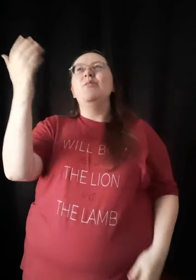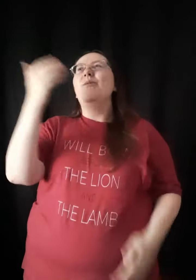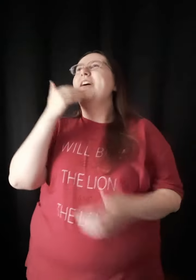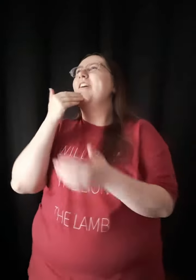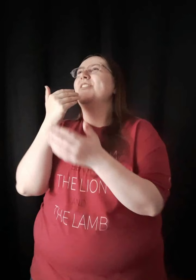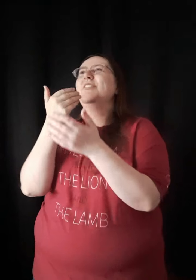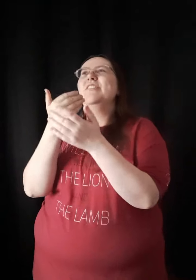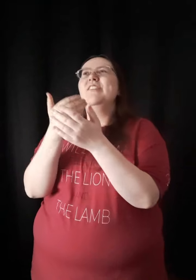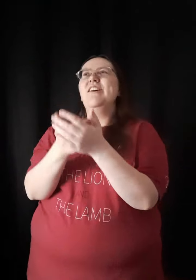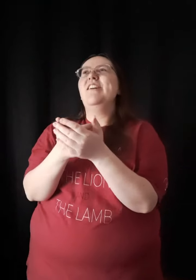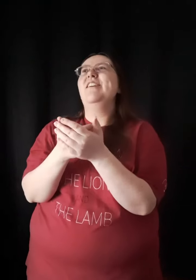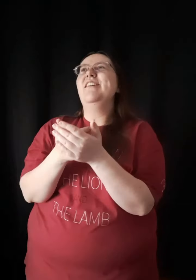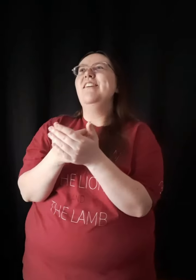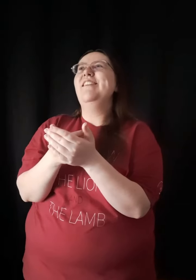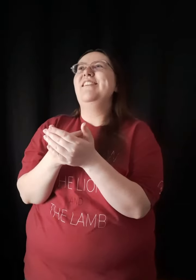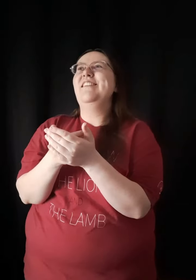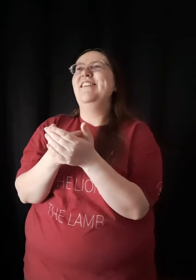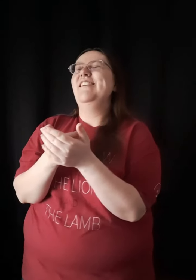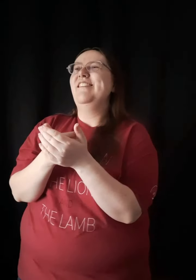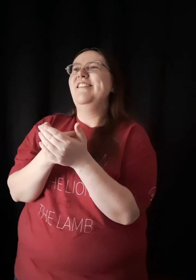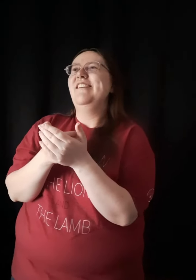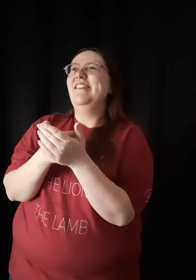And you are good